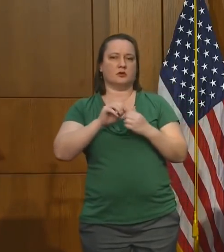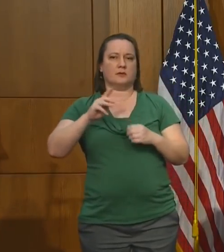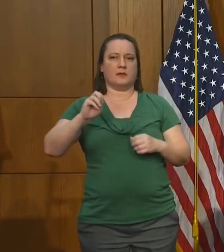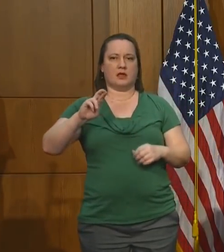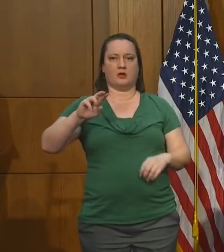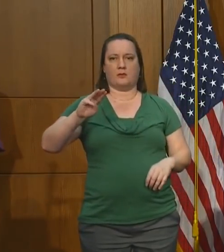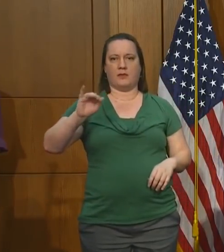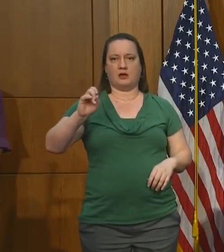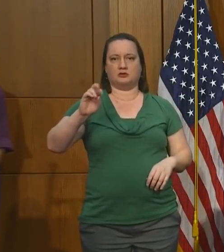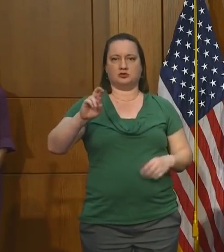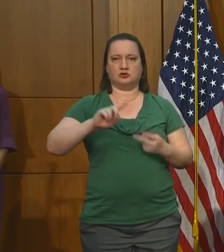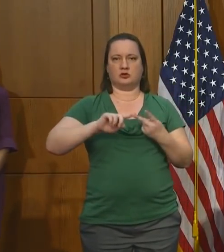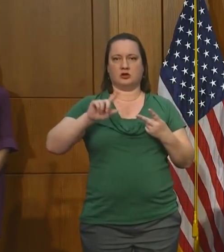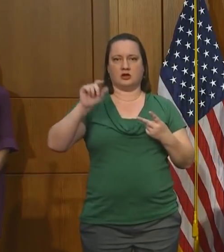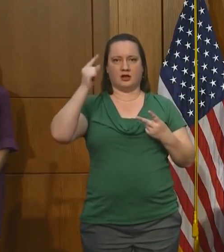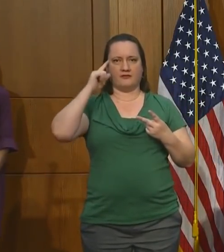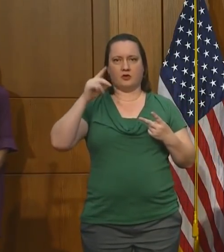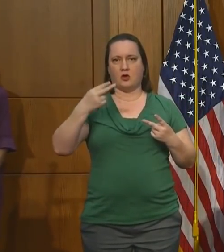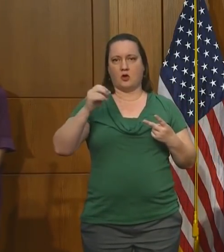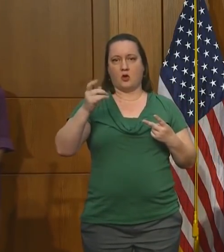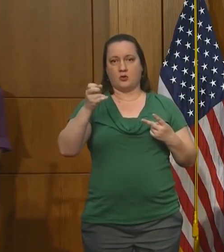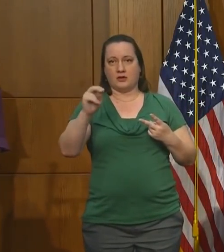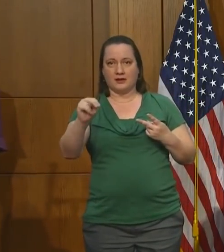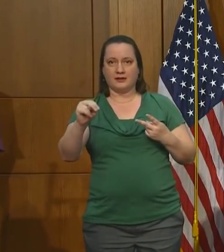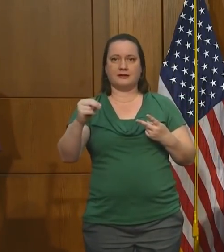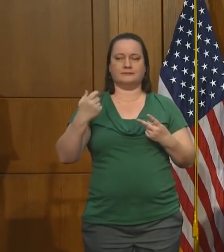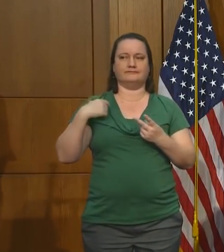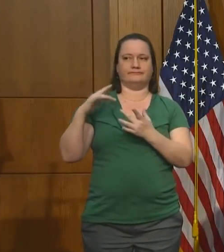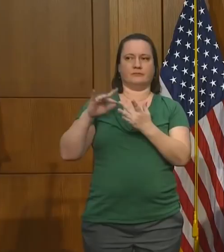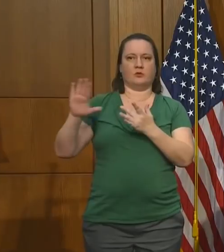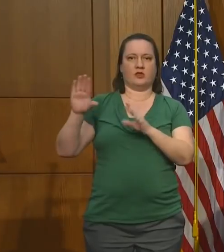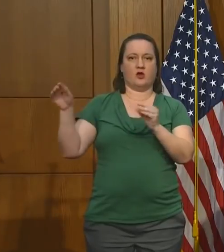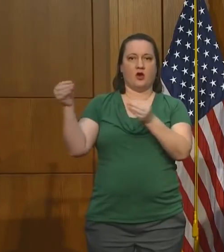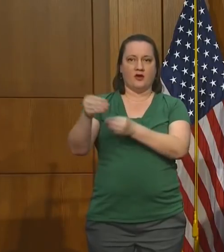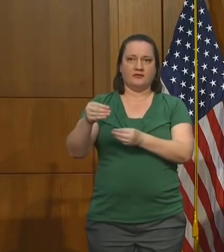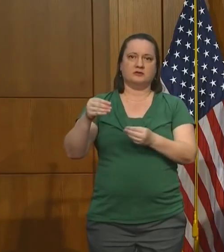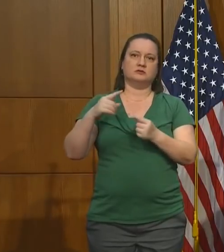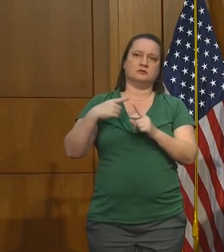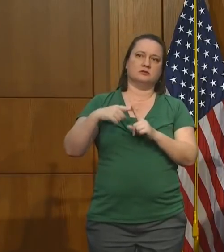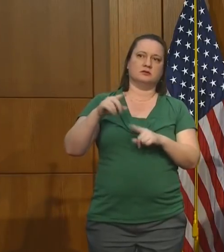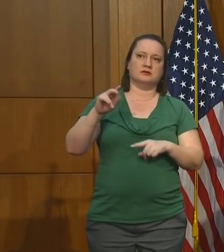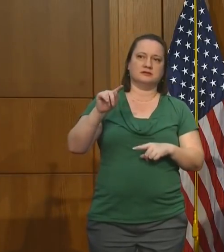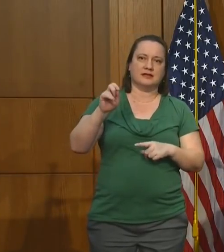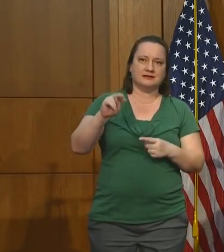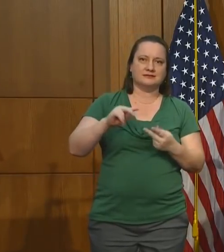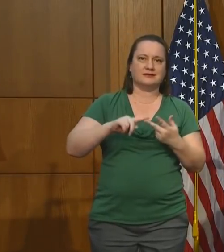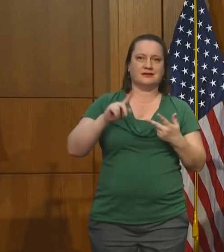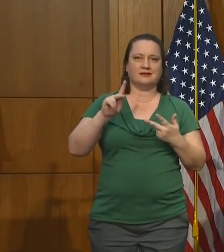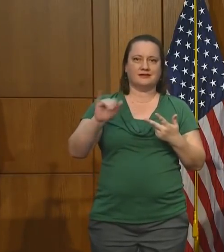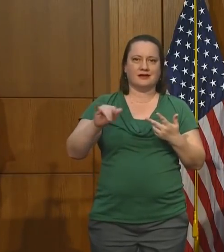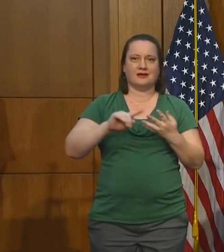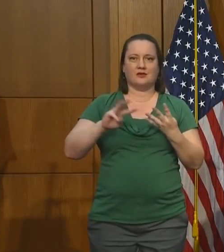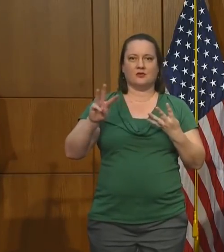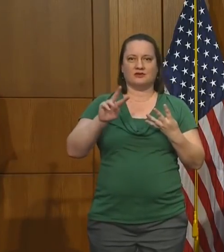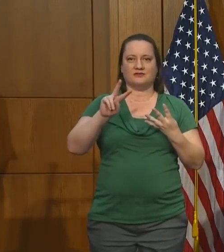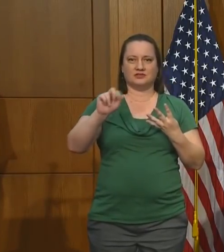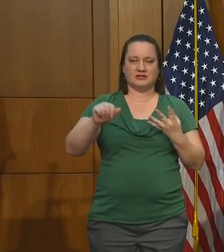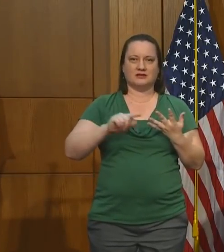GOVERNOR SPOKE WITH MAYOR BOWSER AND GOVERNOR HOGAN. AND I'M IN TOUCH WITH THEIR OFFICES AS WELL AND WE'VE BEEN IN TOUCH